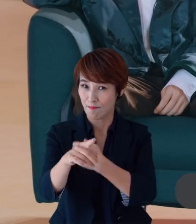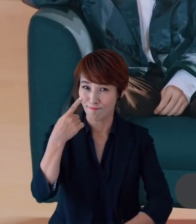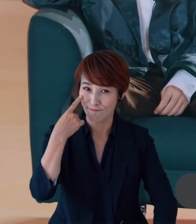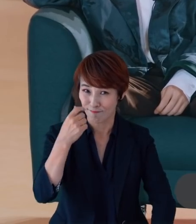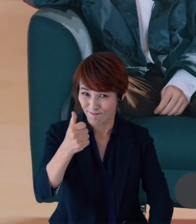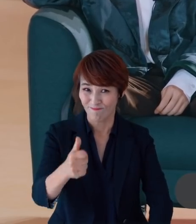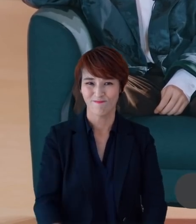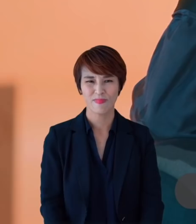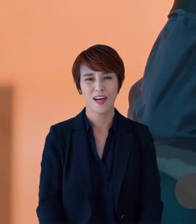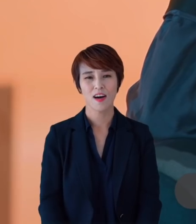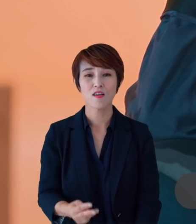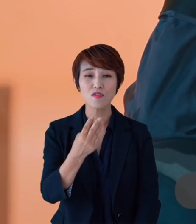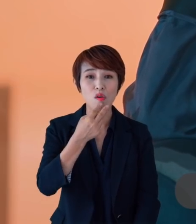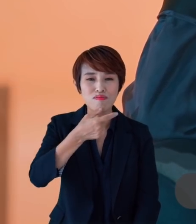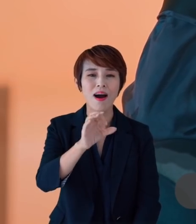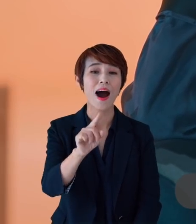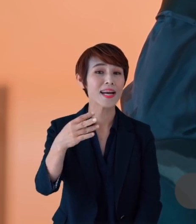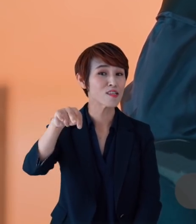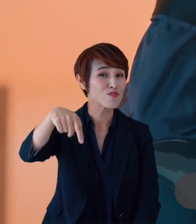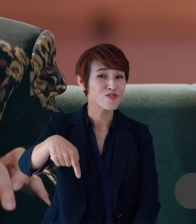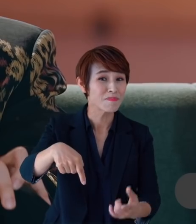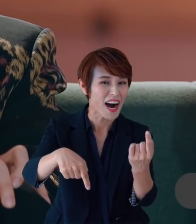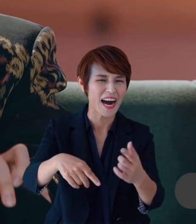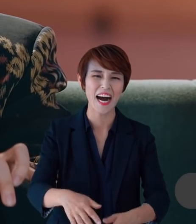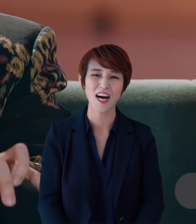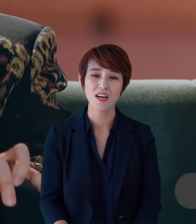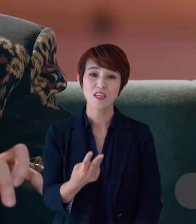Jin: Ah, I got this. Things like Seoul’s water being Arisu? Jimin: I’m totally speaking in the Seoul dialect right now.